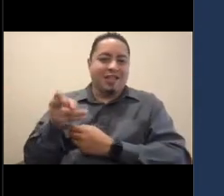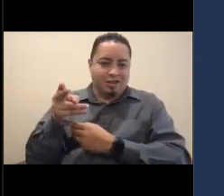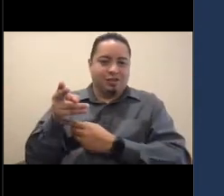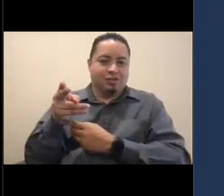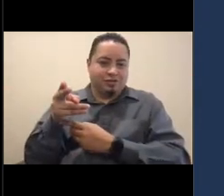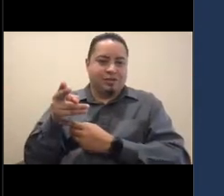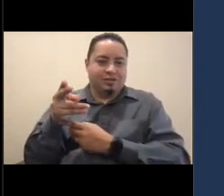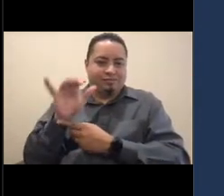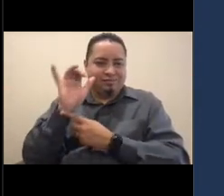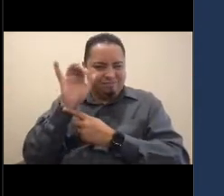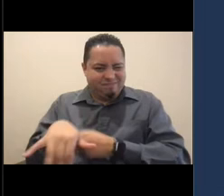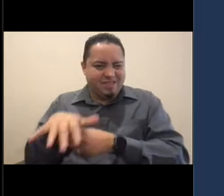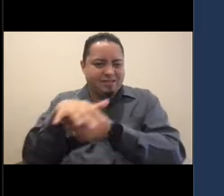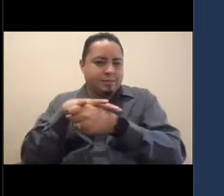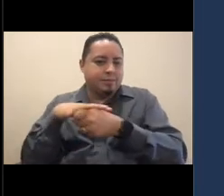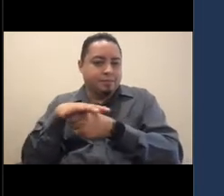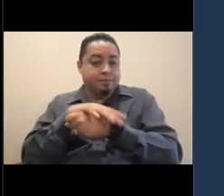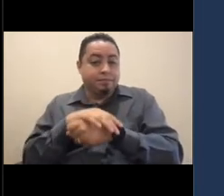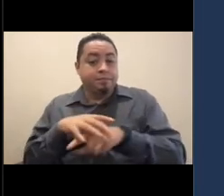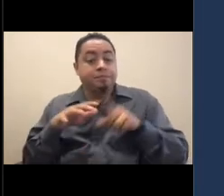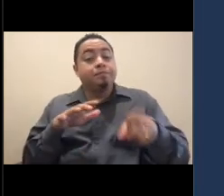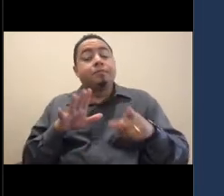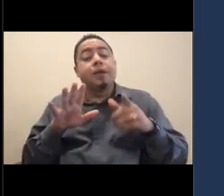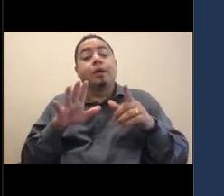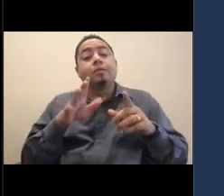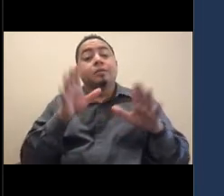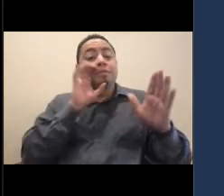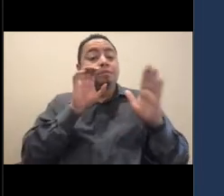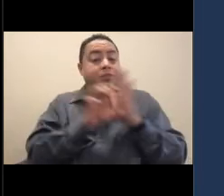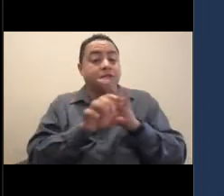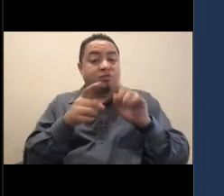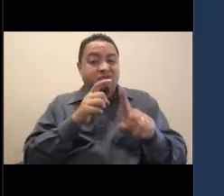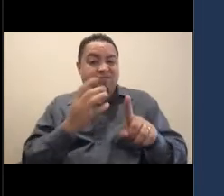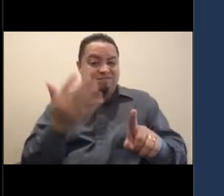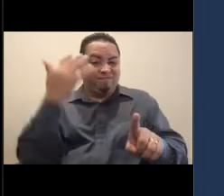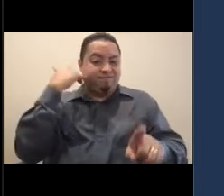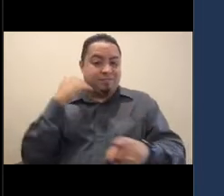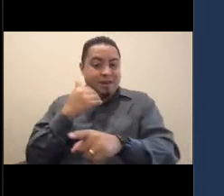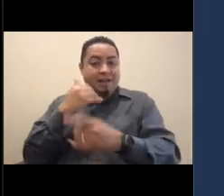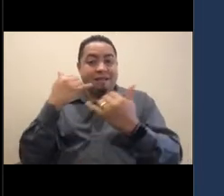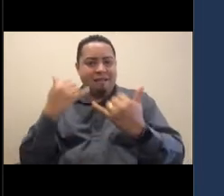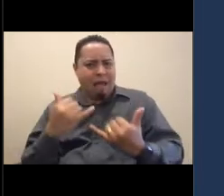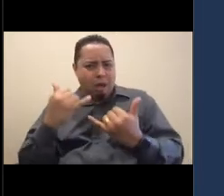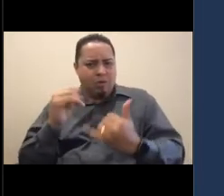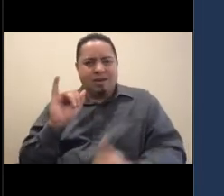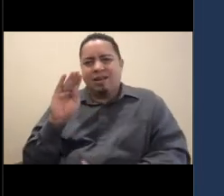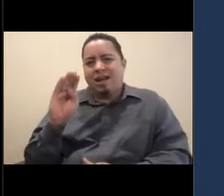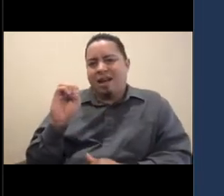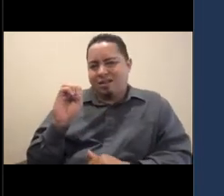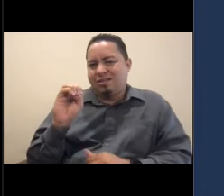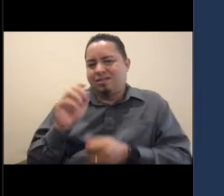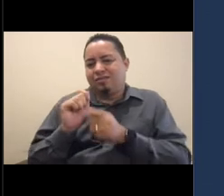And there's a photo from the past, as well as somebody's ice fishing out on Lake Champlain and catching a pretty decent-looking fish.